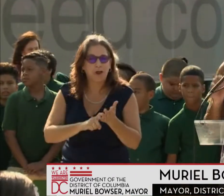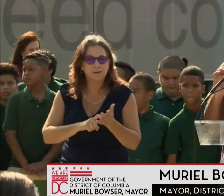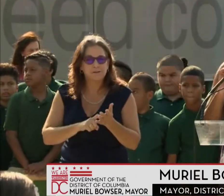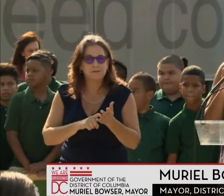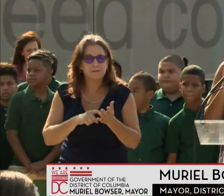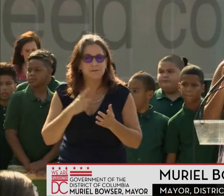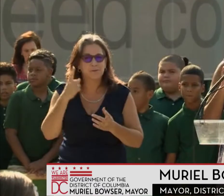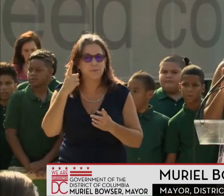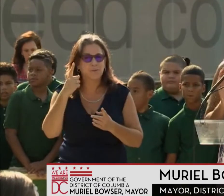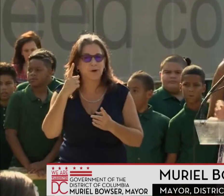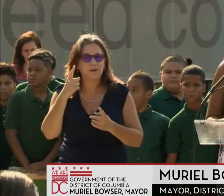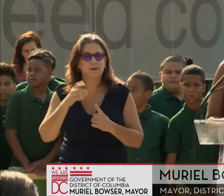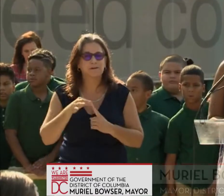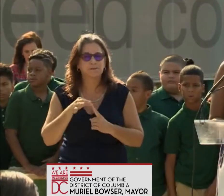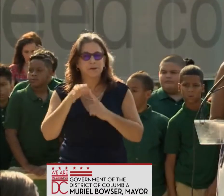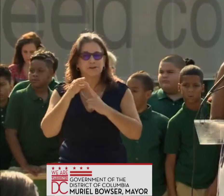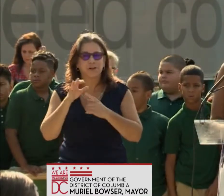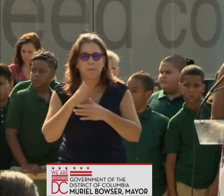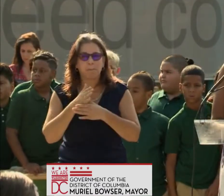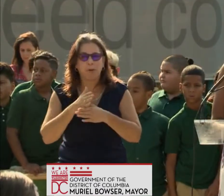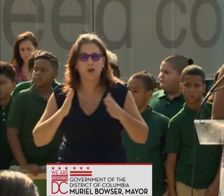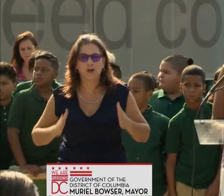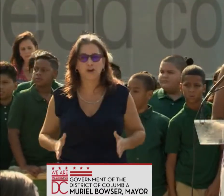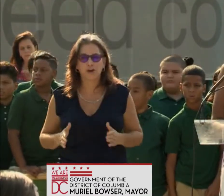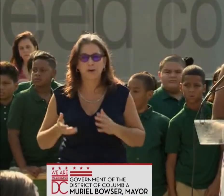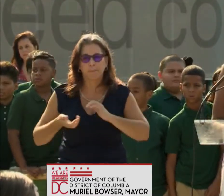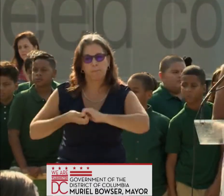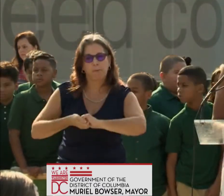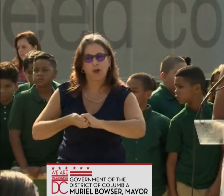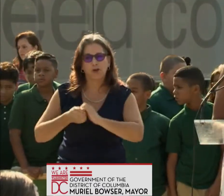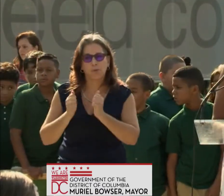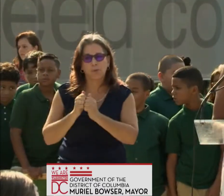this time of year when we work on my kids back to school and that's John